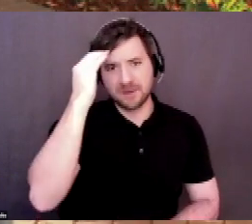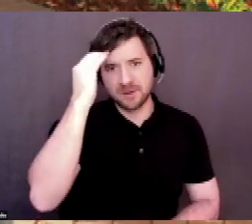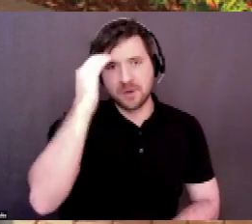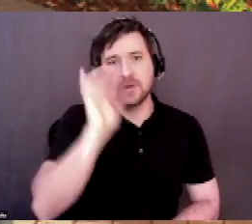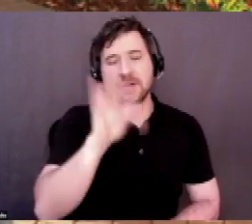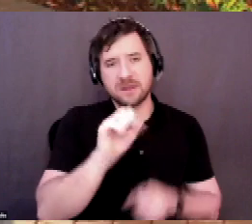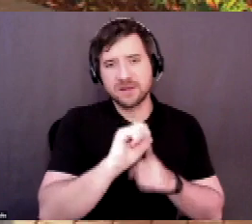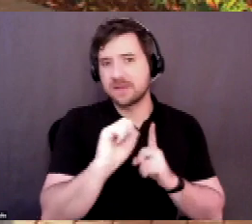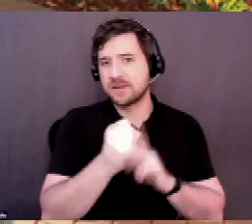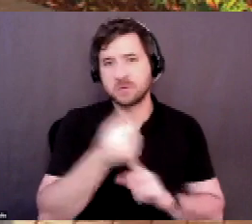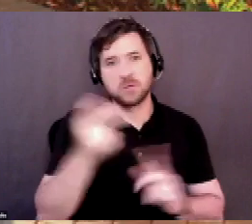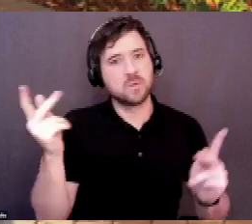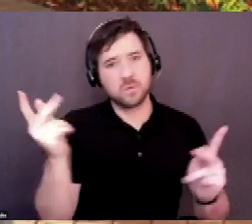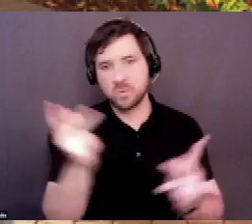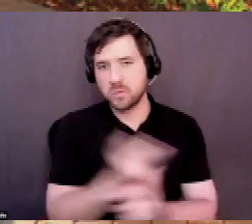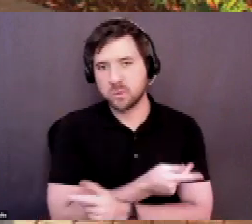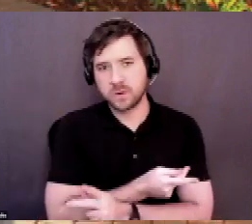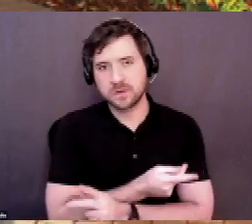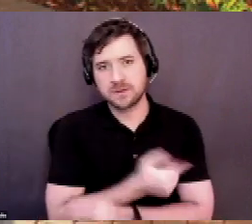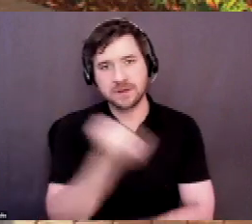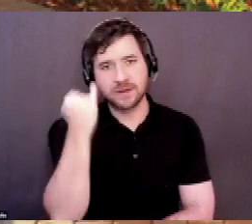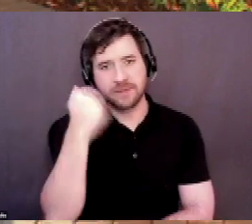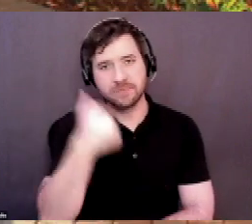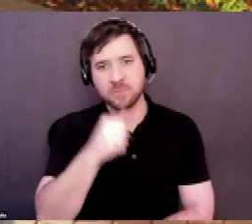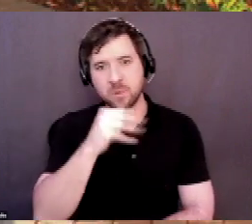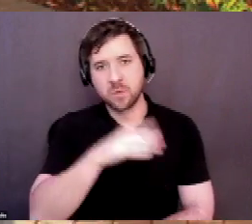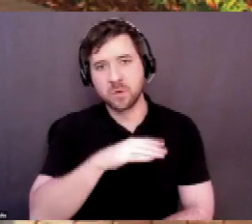much worse if I were a woman of color.